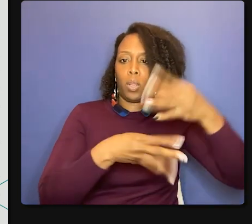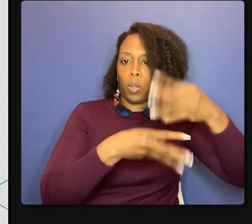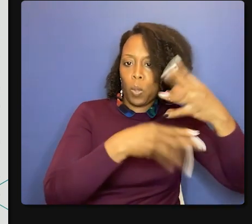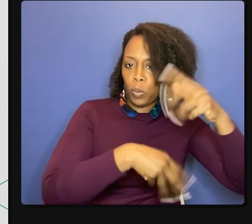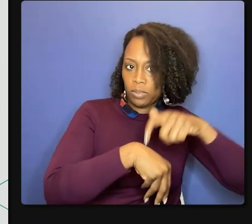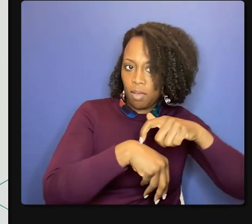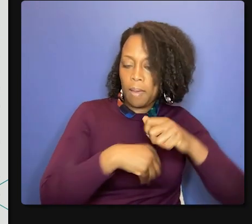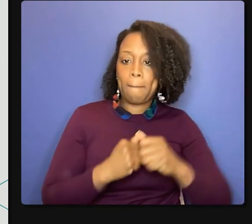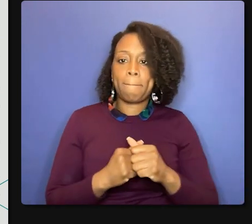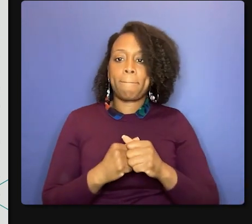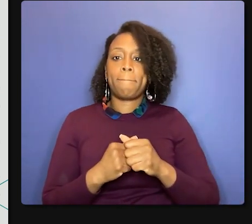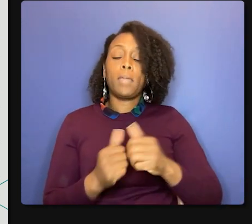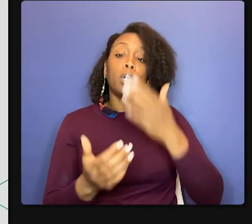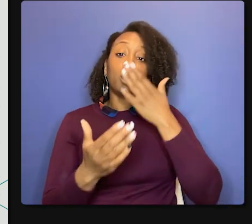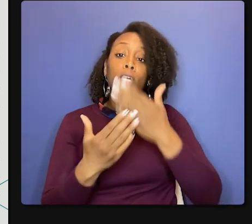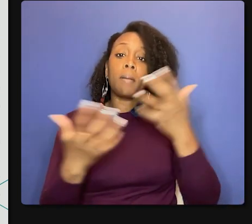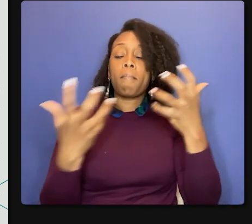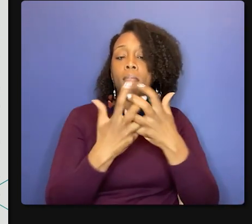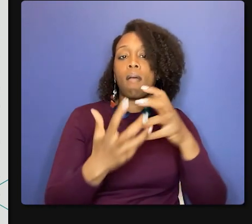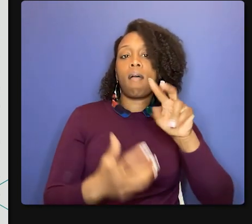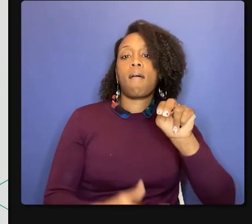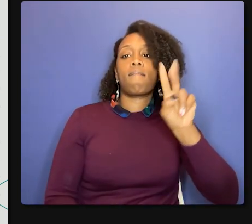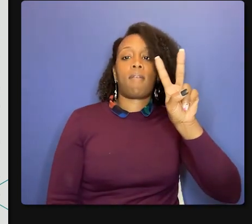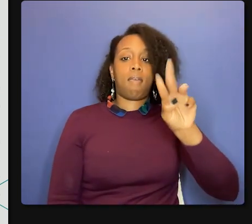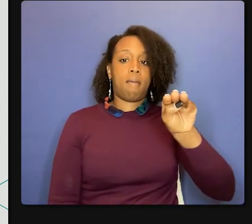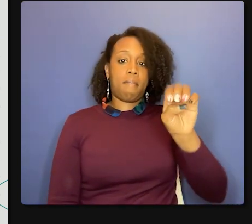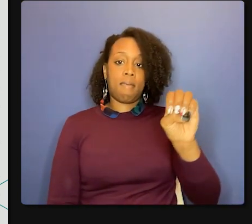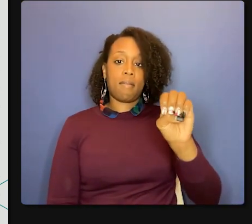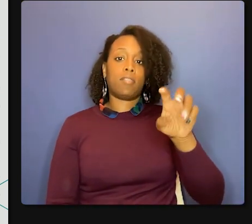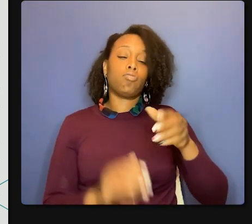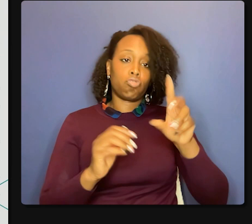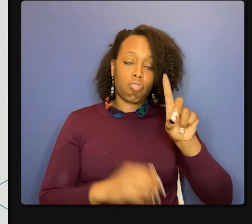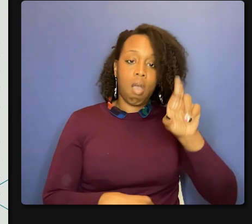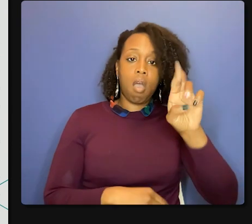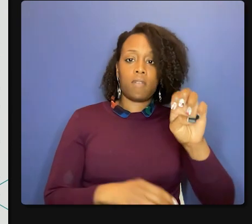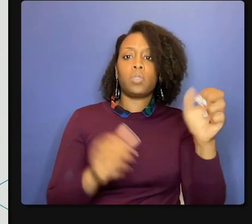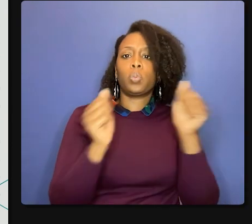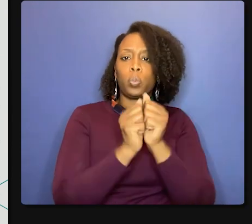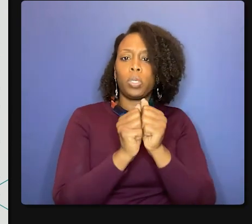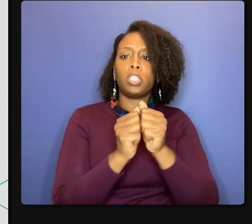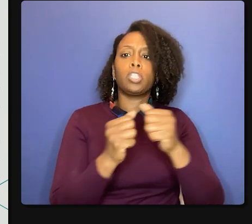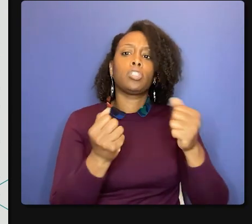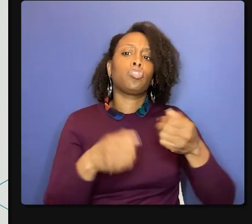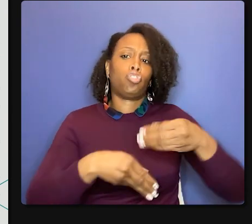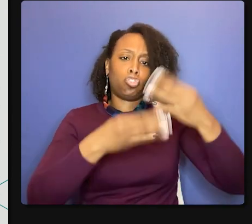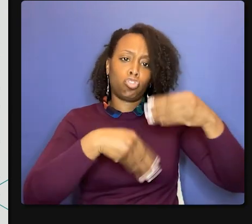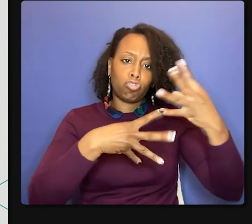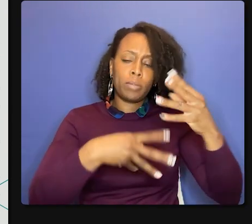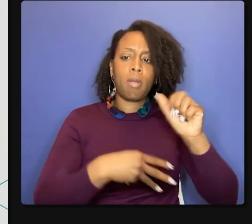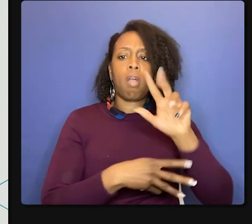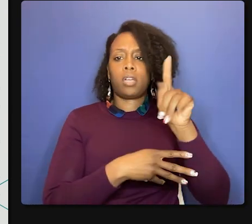as well as the load times in their title. And now this tech will work well with NVMe drives in combination with well, streaming architectures.